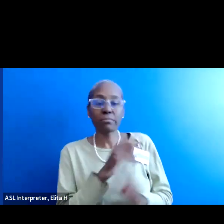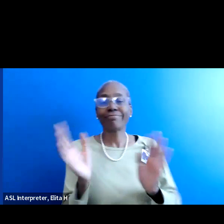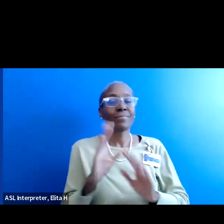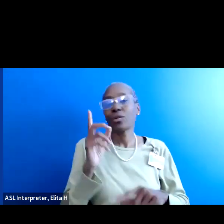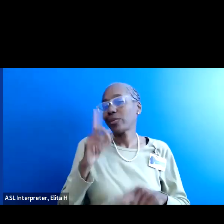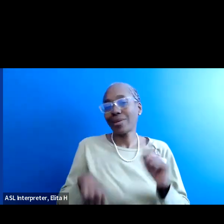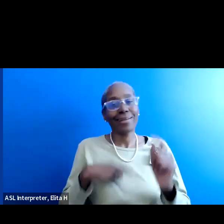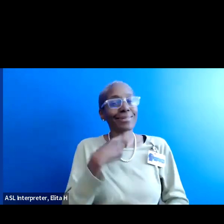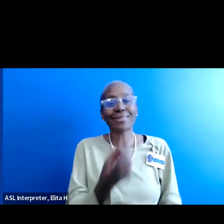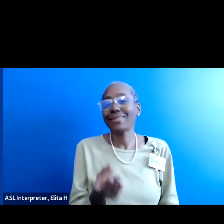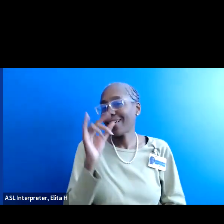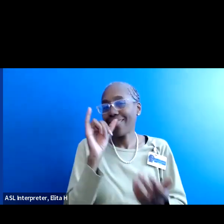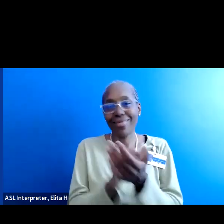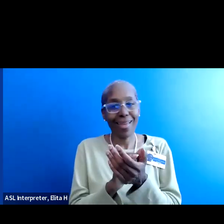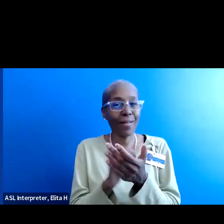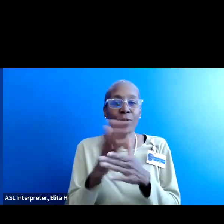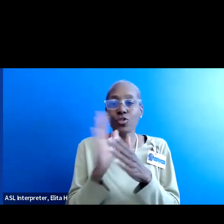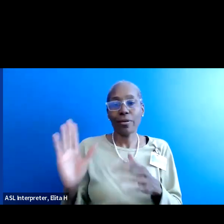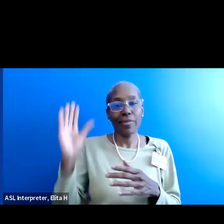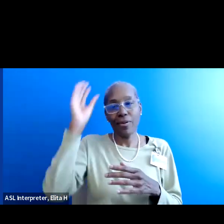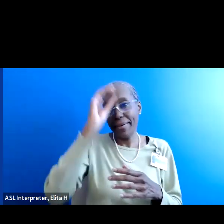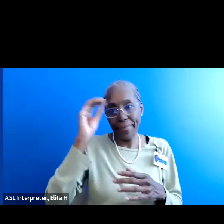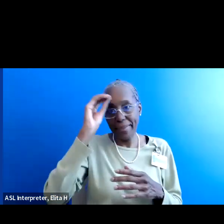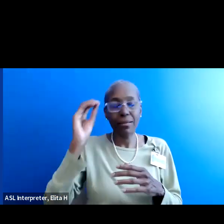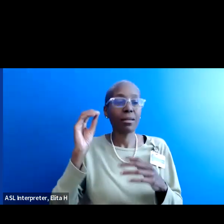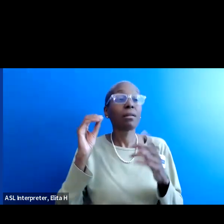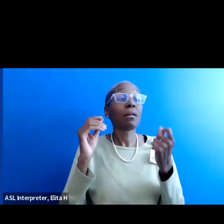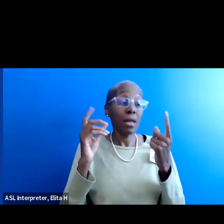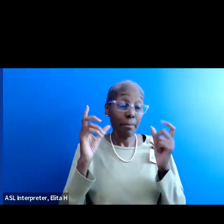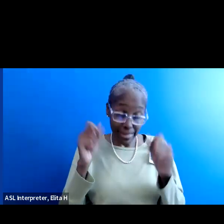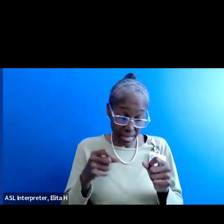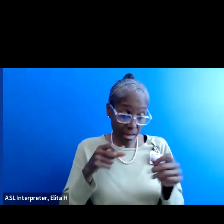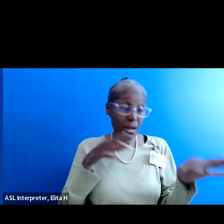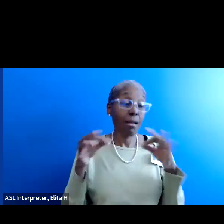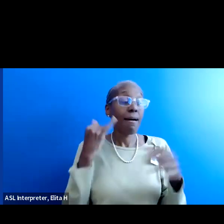They can't share an opinion about a facility, but they can give you an idea of